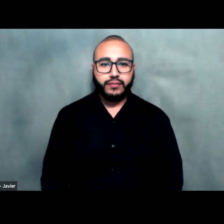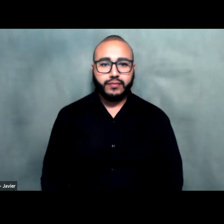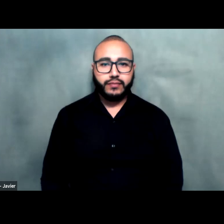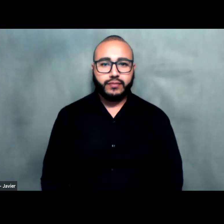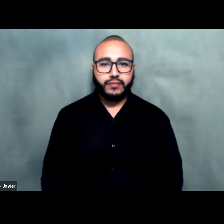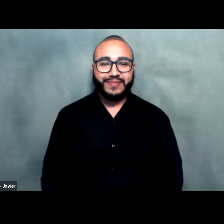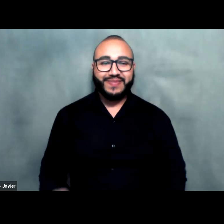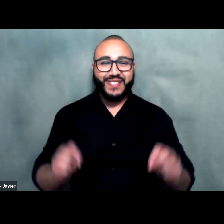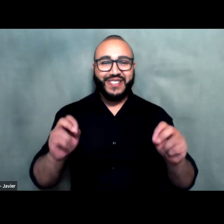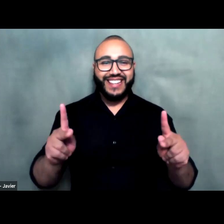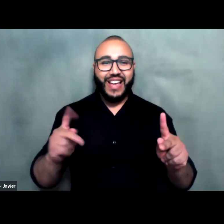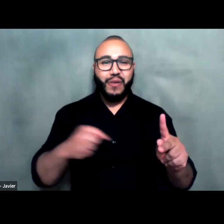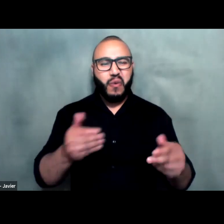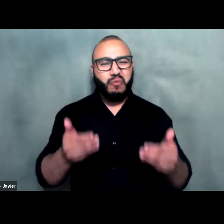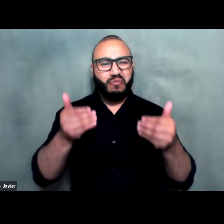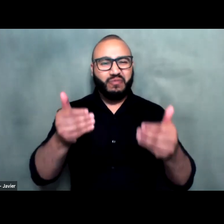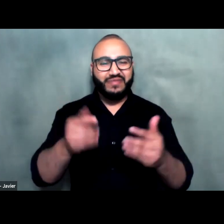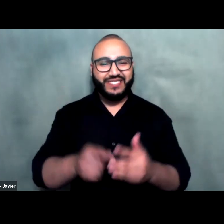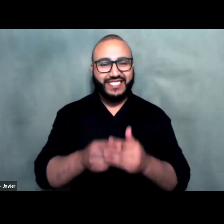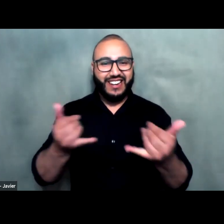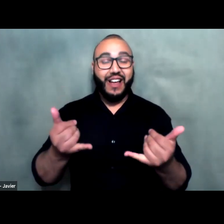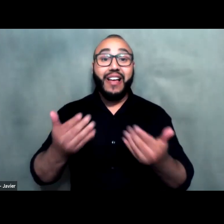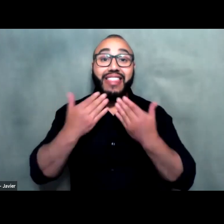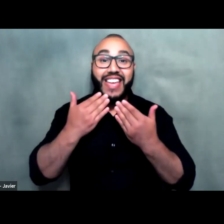Andrea Torrez: Okay, so we will go ahead and get started. Thank you again welcome,